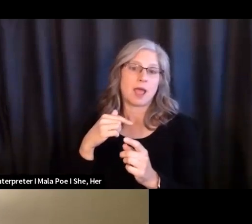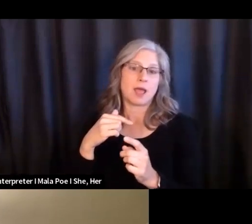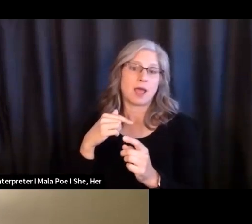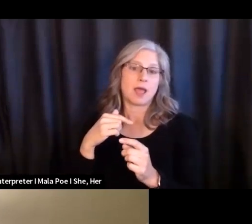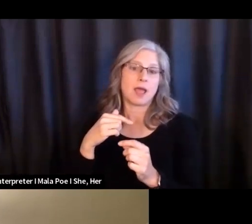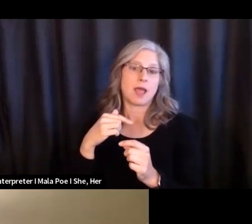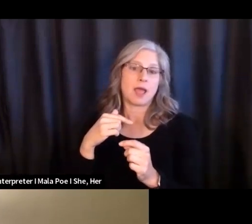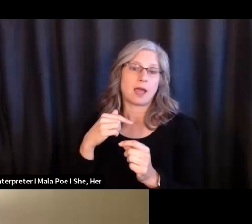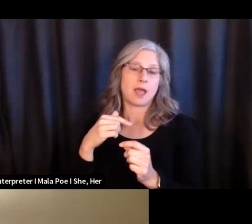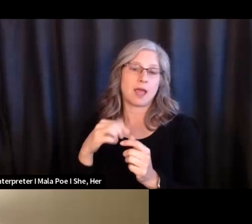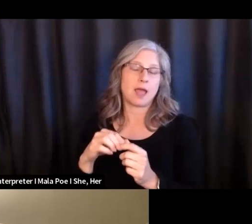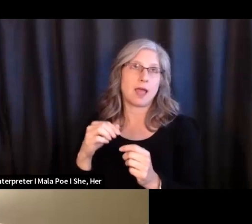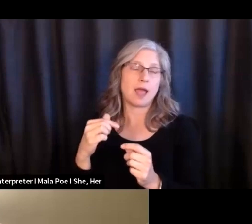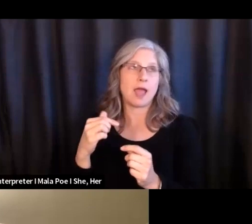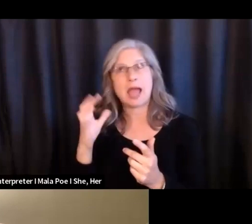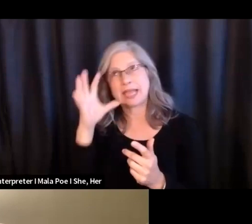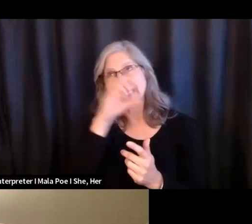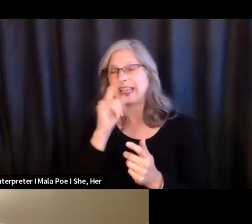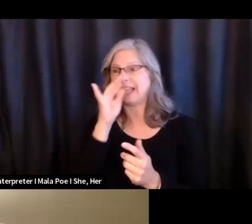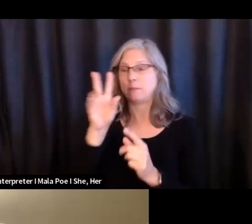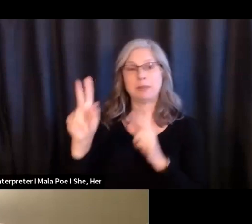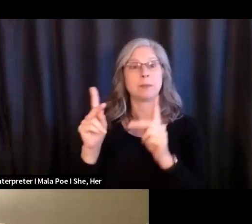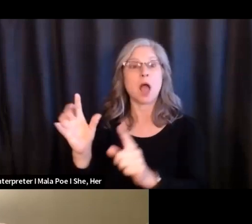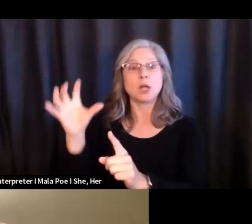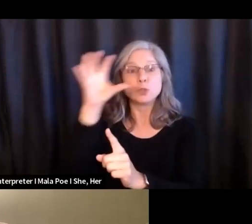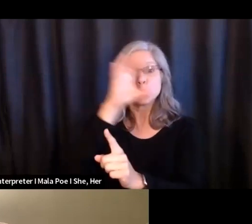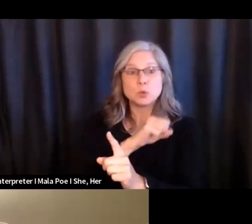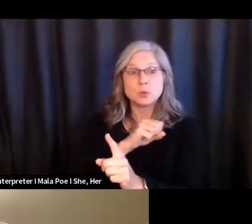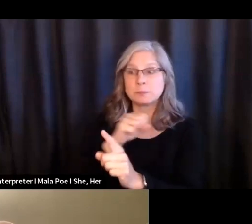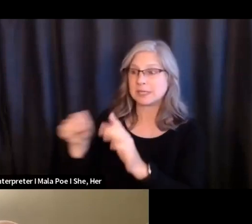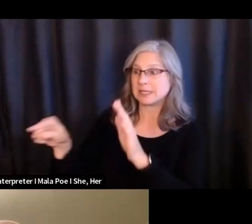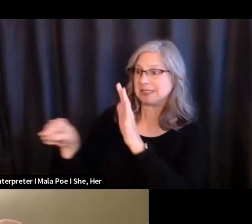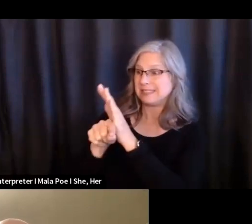if it's assumed as a deficit, then it's a that's assumed that there's some kind of normal.